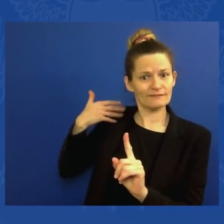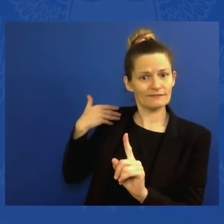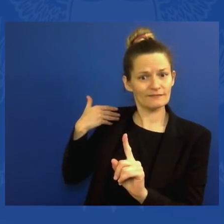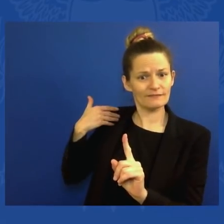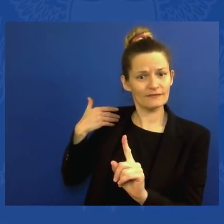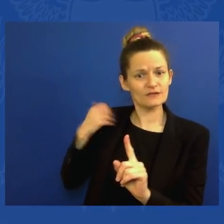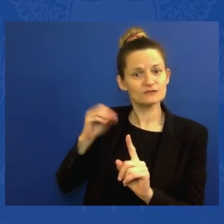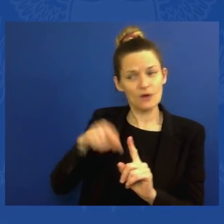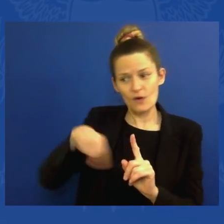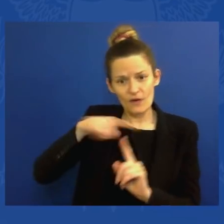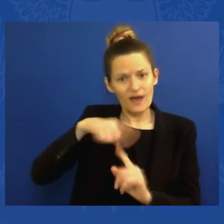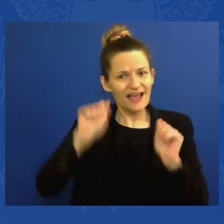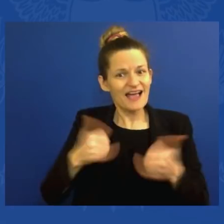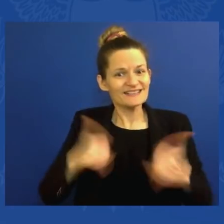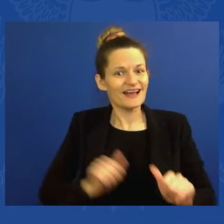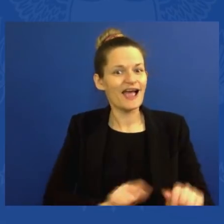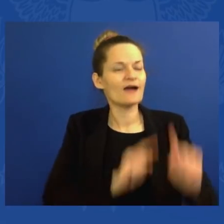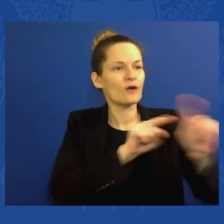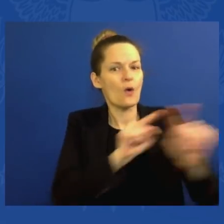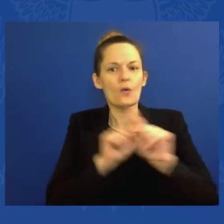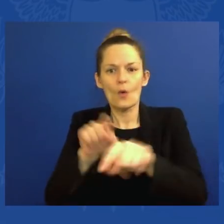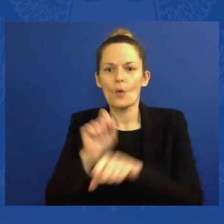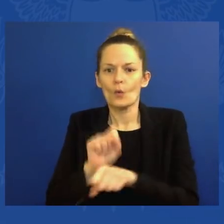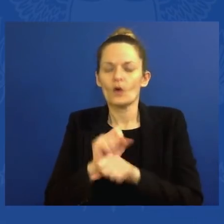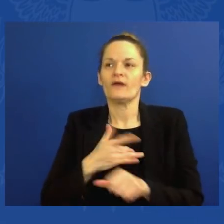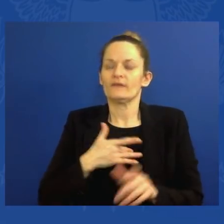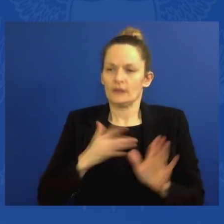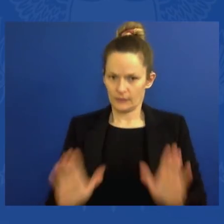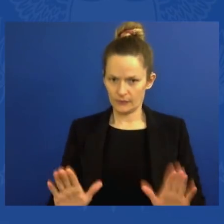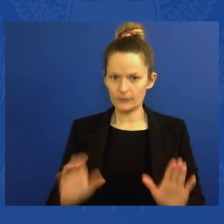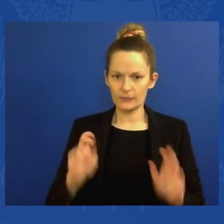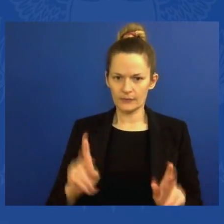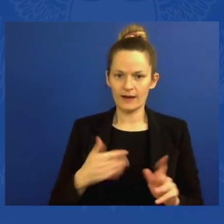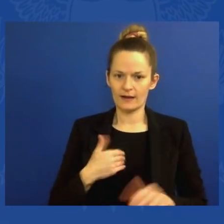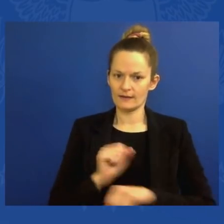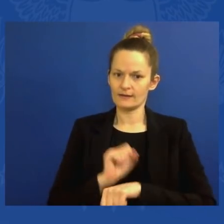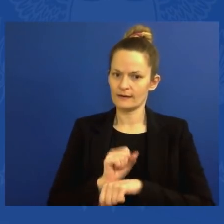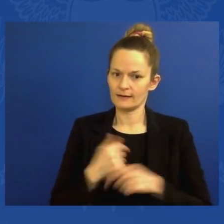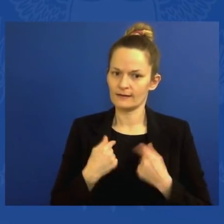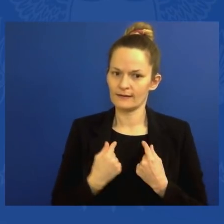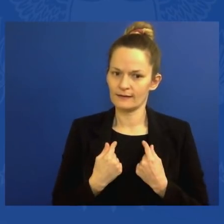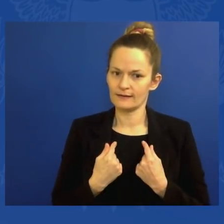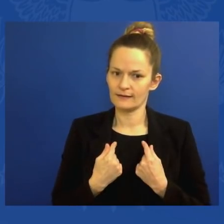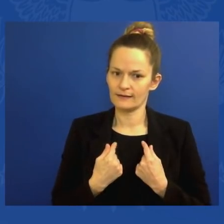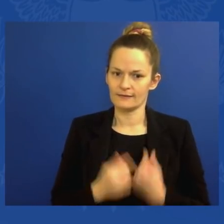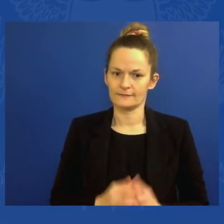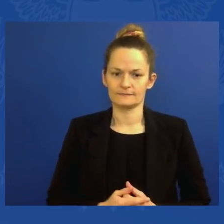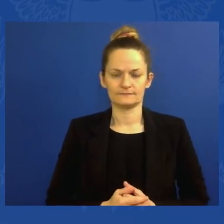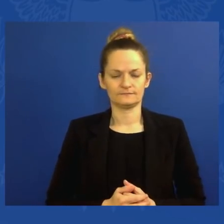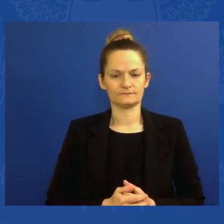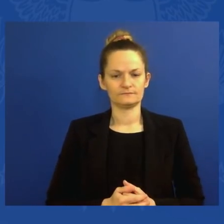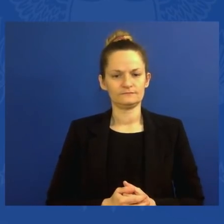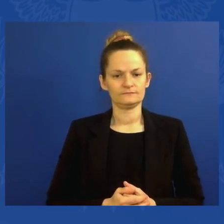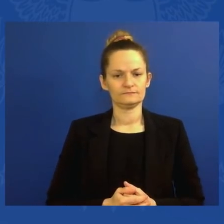You know, job gains in February were broad based across sectors, from construction to retail to manufacturing